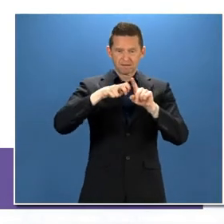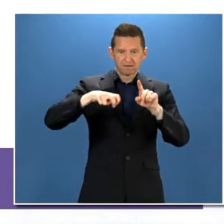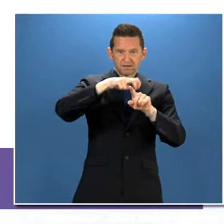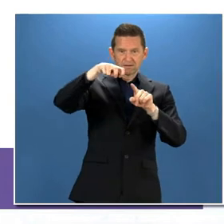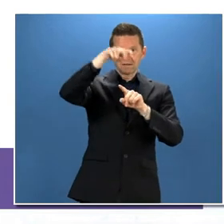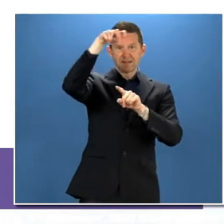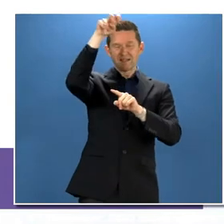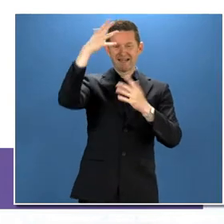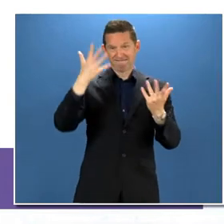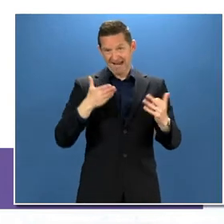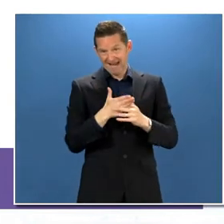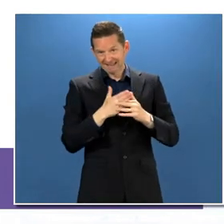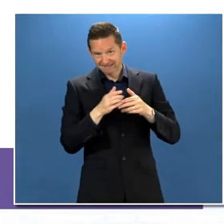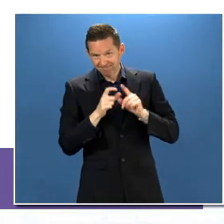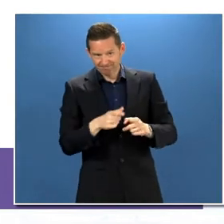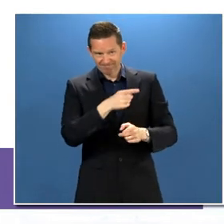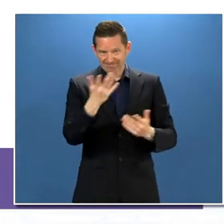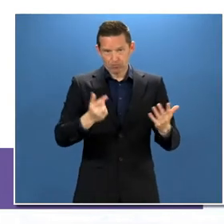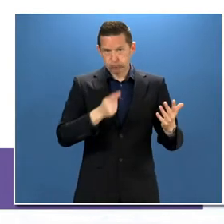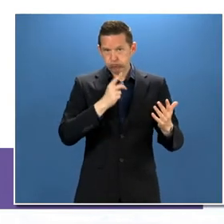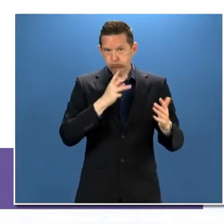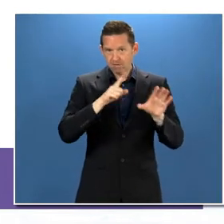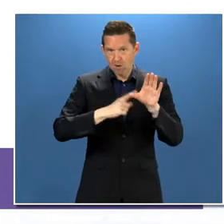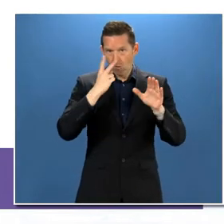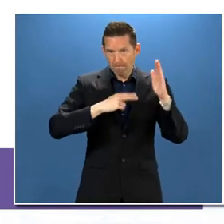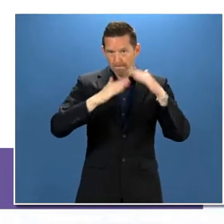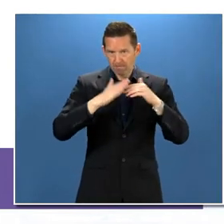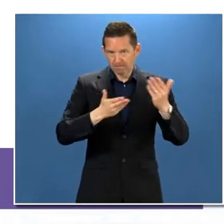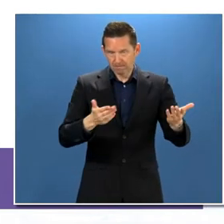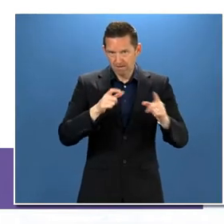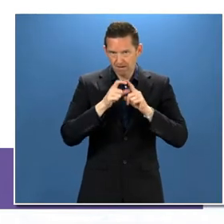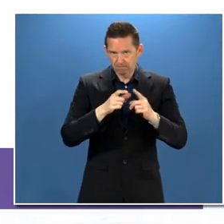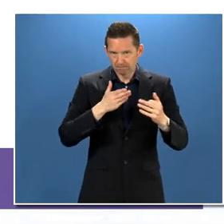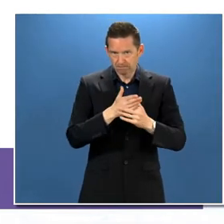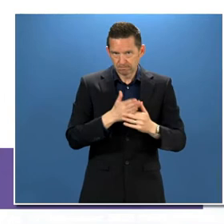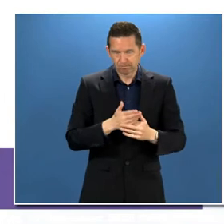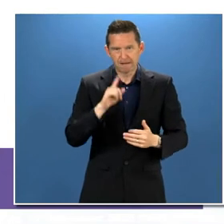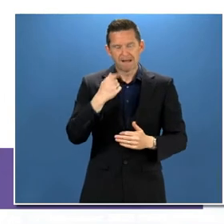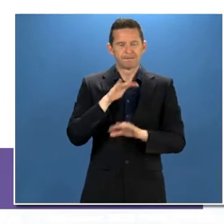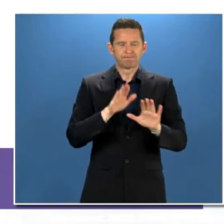So the best --- in the circumstances, I just tried to take it one day at a time